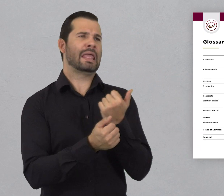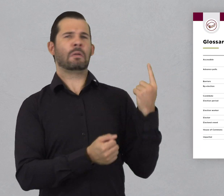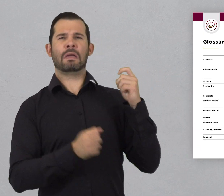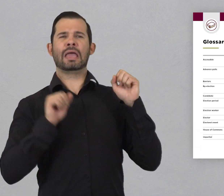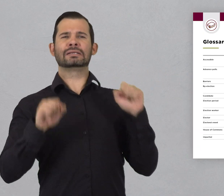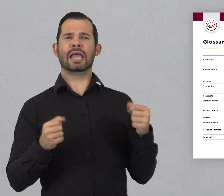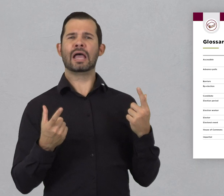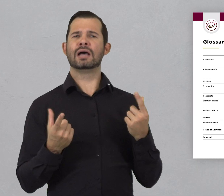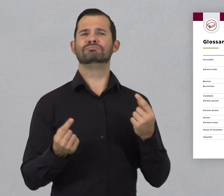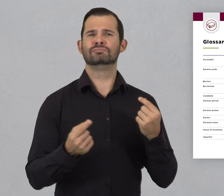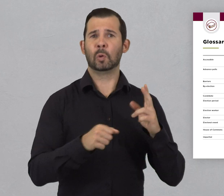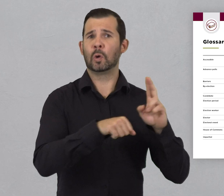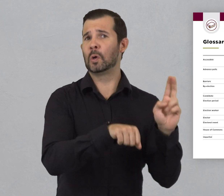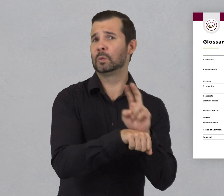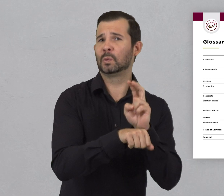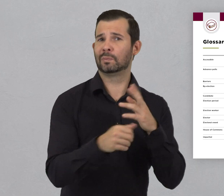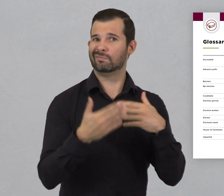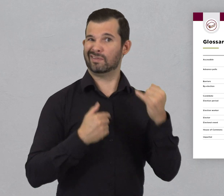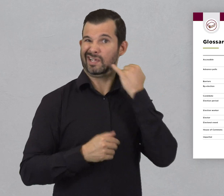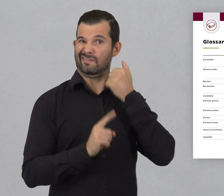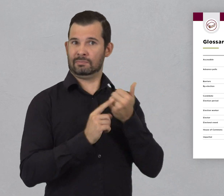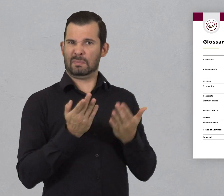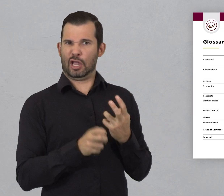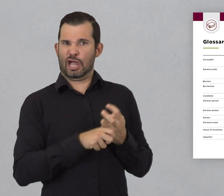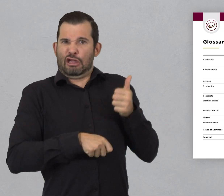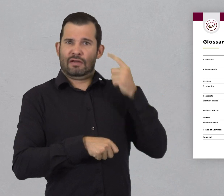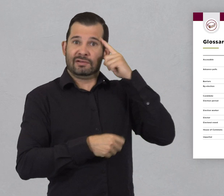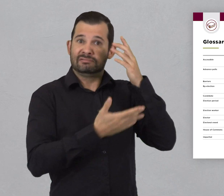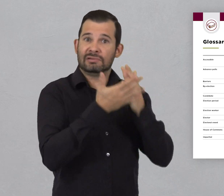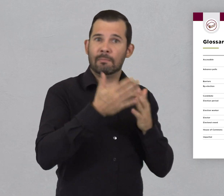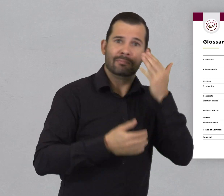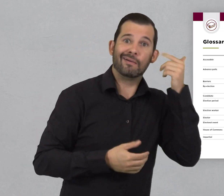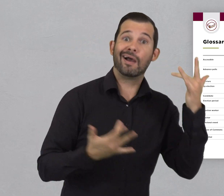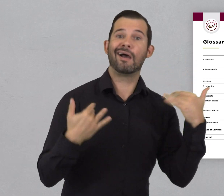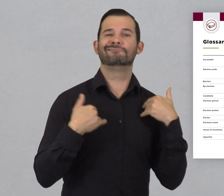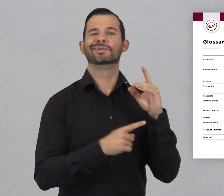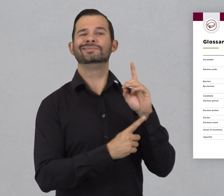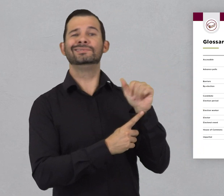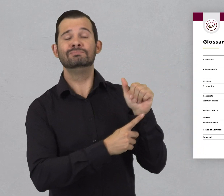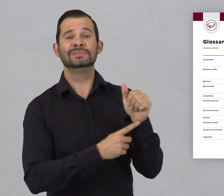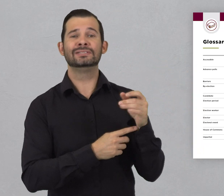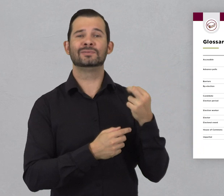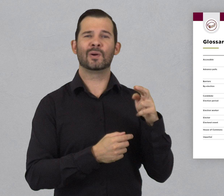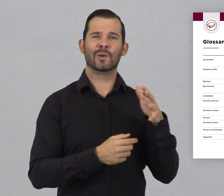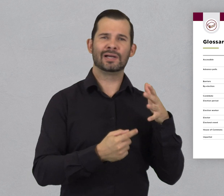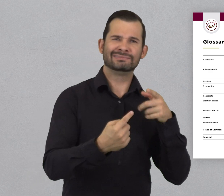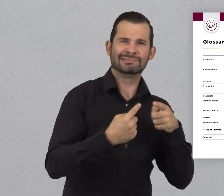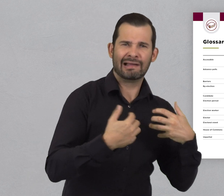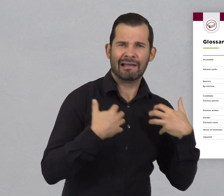anyone can do or use, even if it might be harder for some because of a disability, poor health,